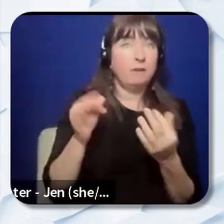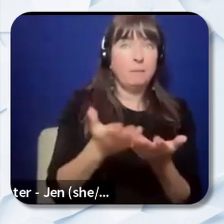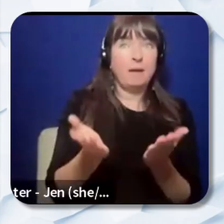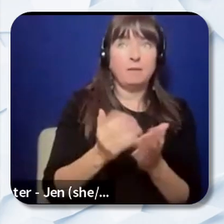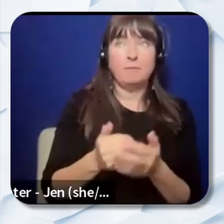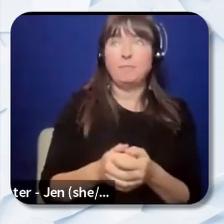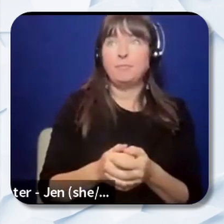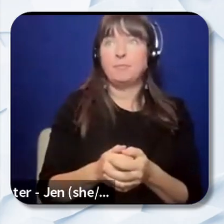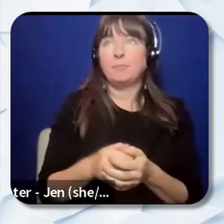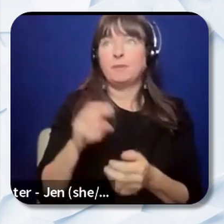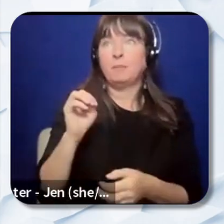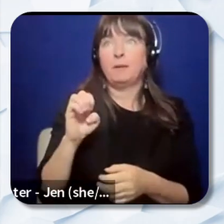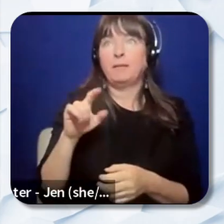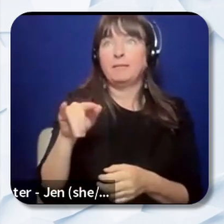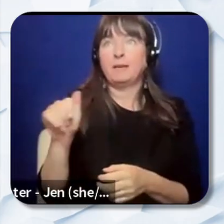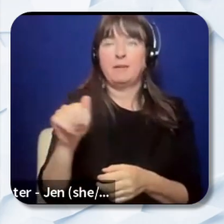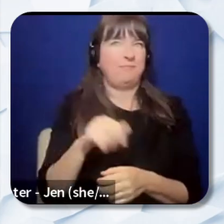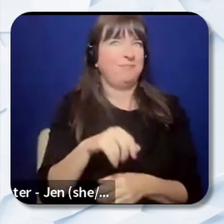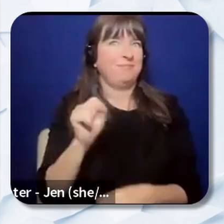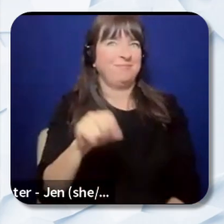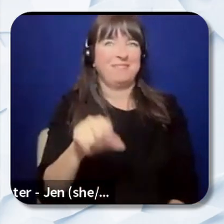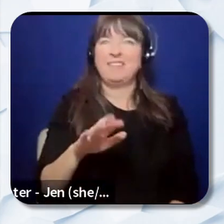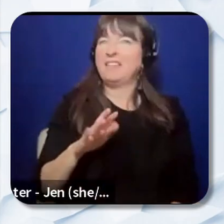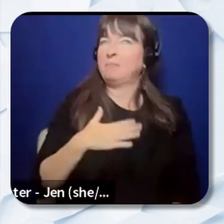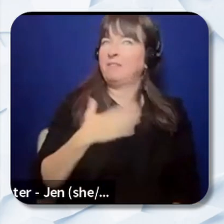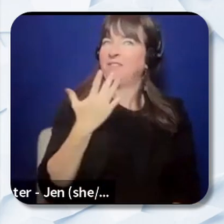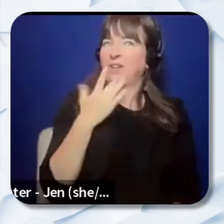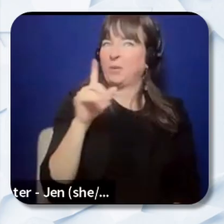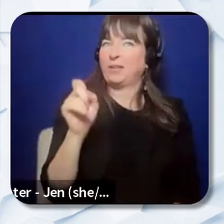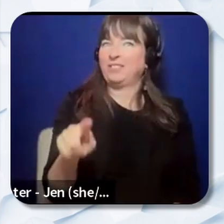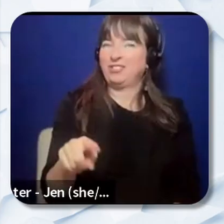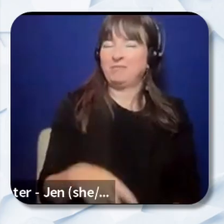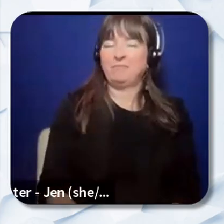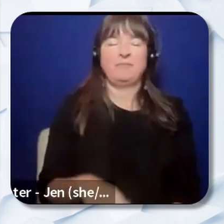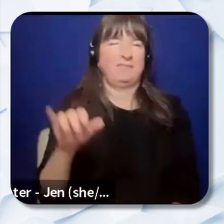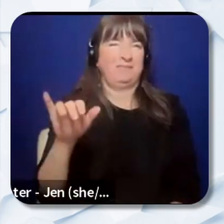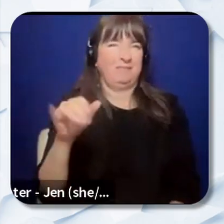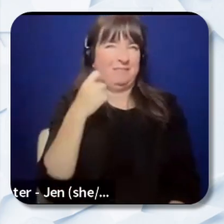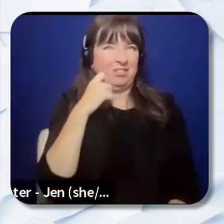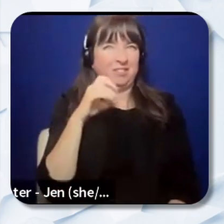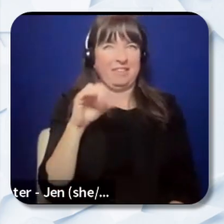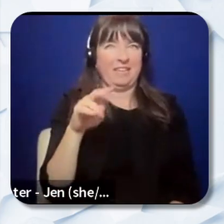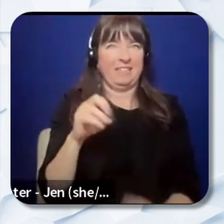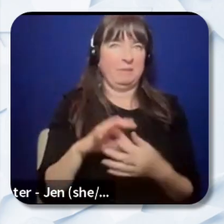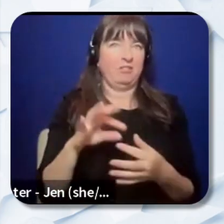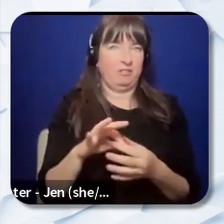Melissa Wheelahan: Yes I'll go. I love this question. I think this is my favorite question. Just like Candace said about being the daily schedule I think one of the things